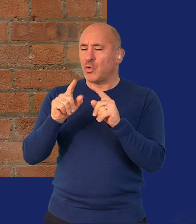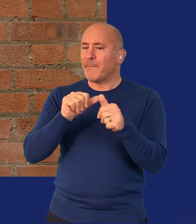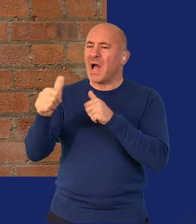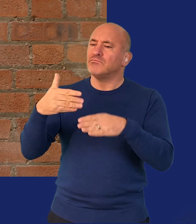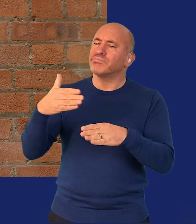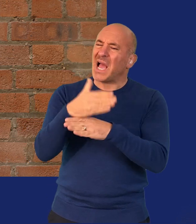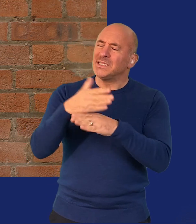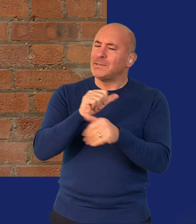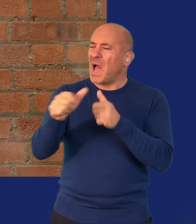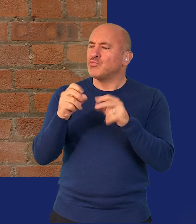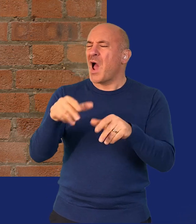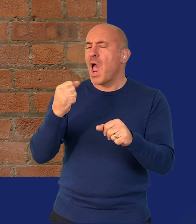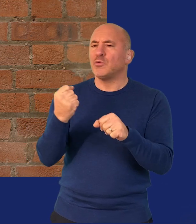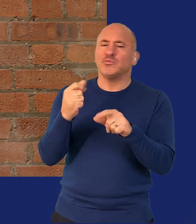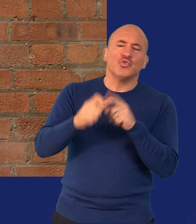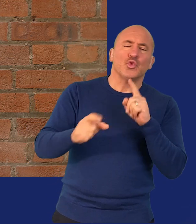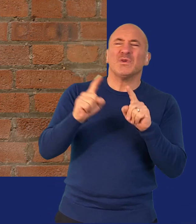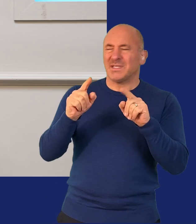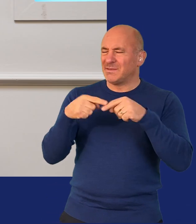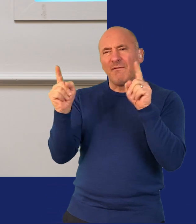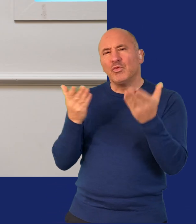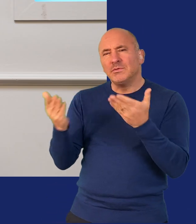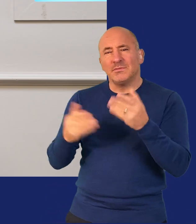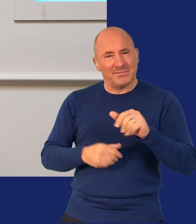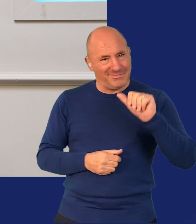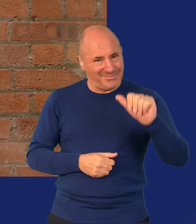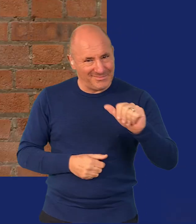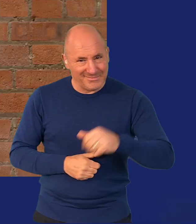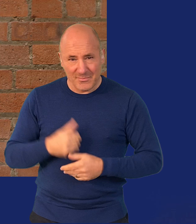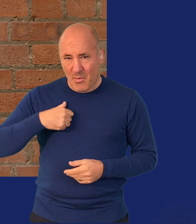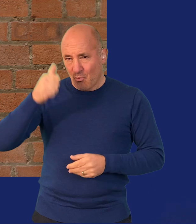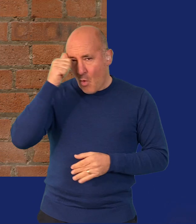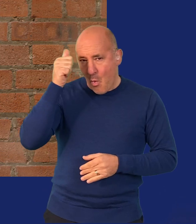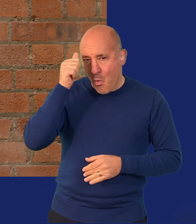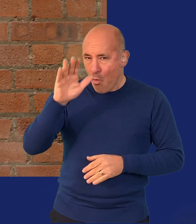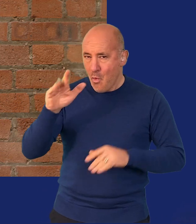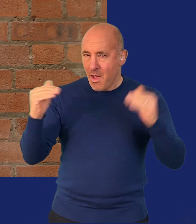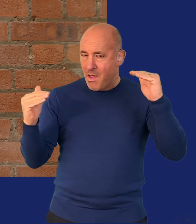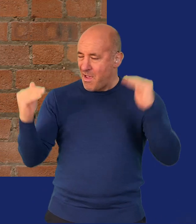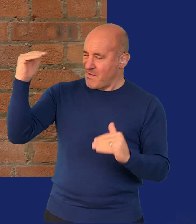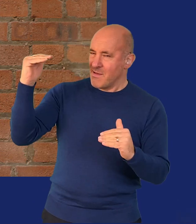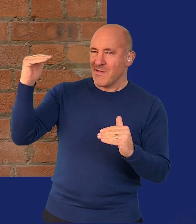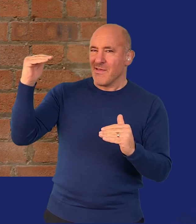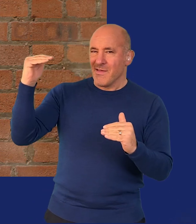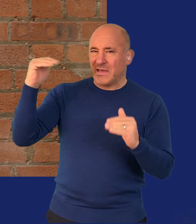And I know standard and best practice are quite different levels. Yeah. Yeah, absolutely.